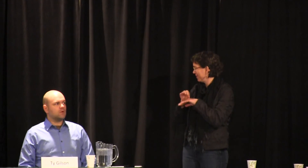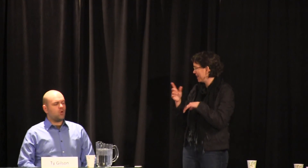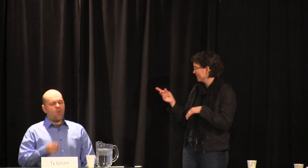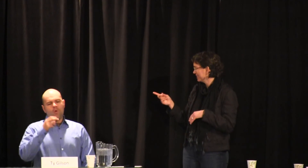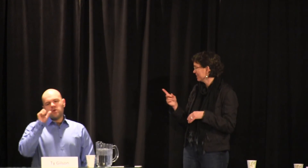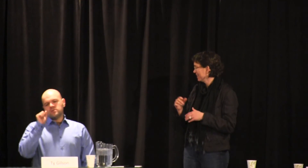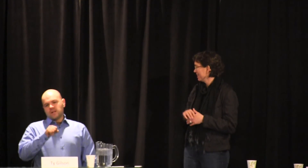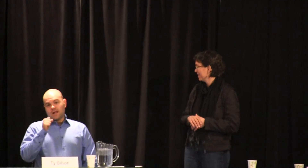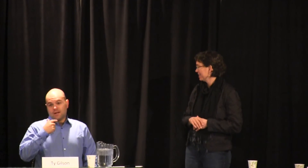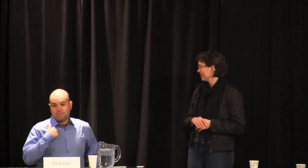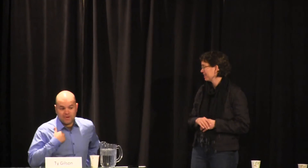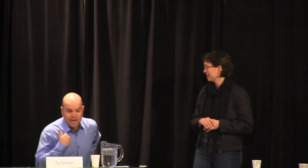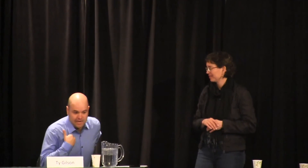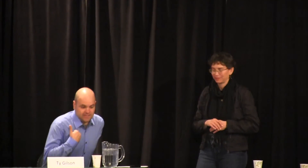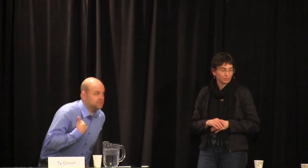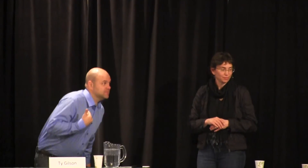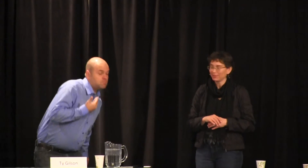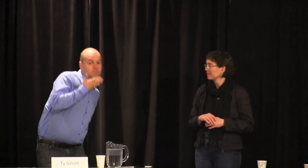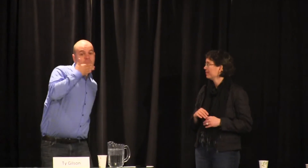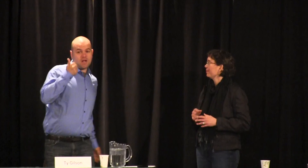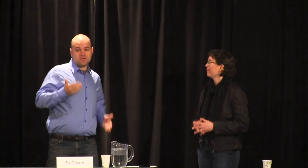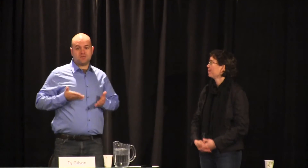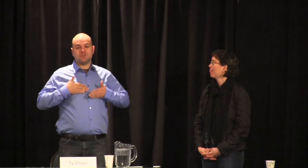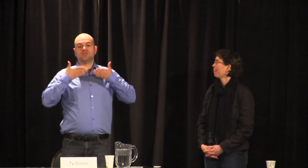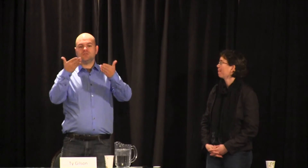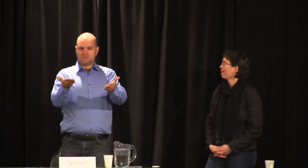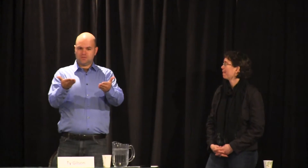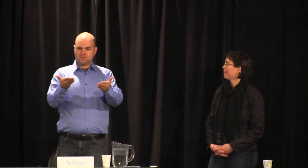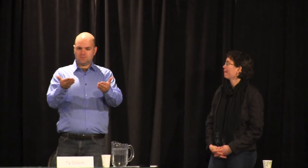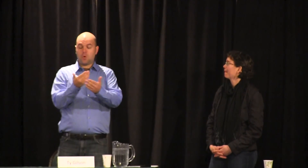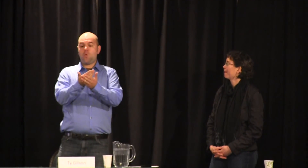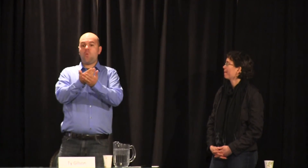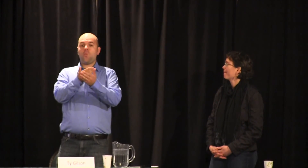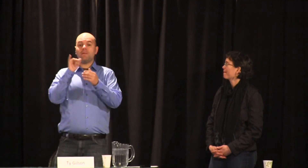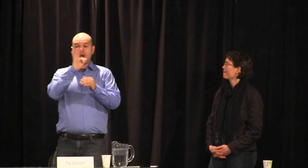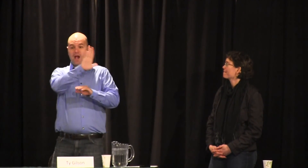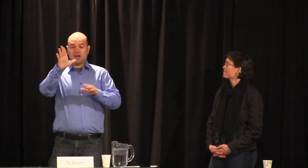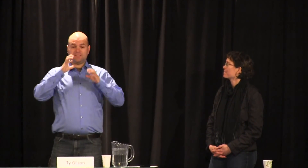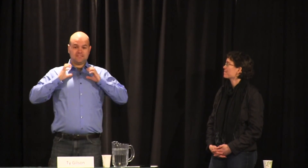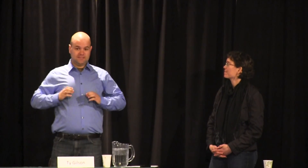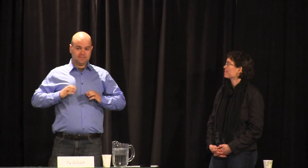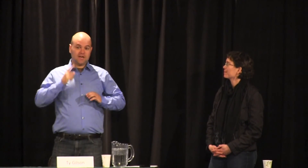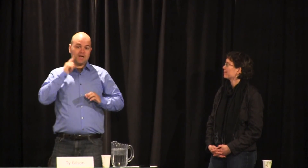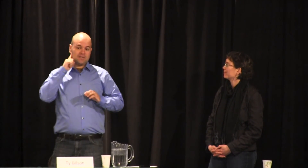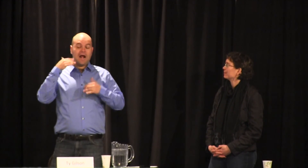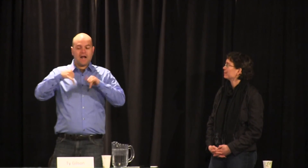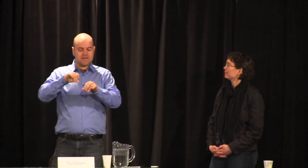I think you remember -- the words of advice, if you could give us your words of advice. Ty: So my best suggestion is always, you know,